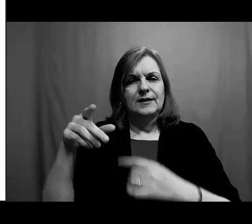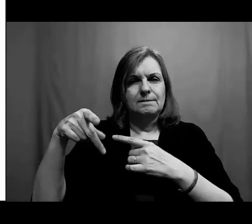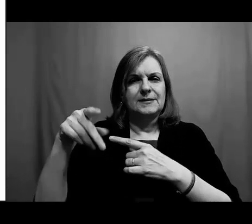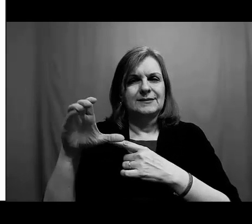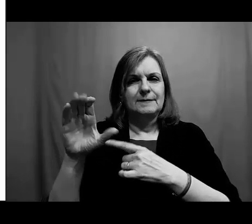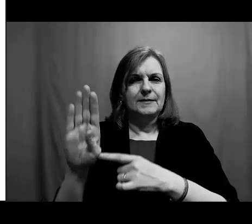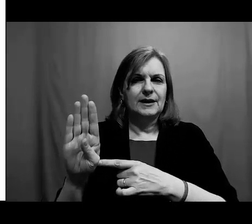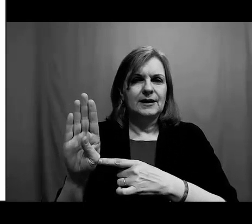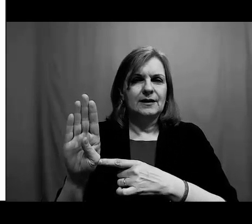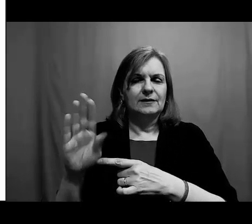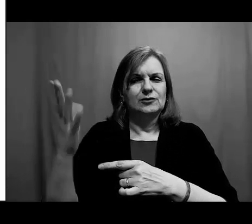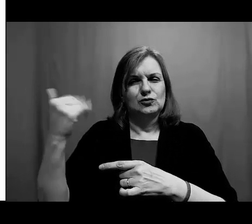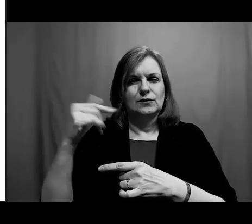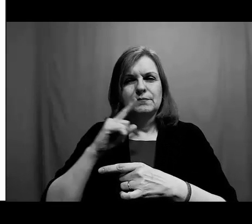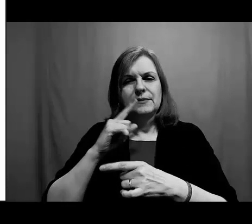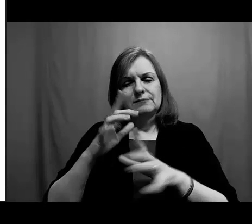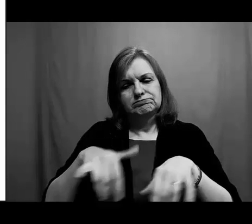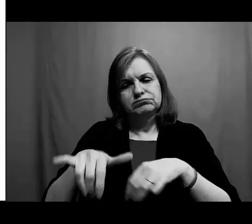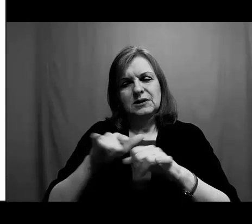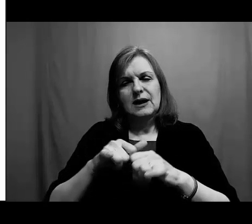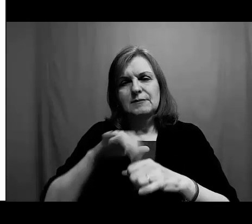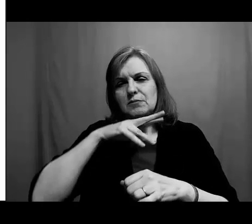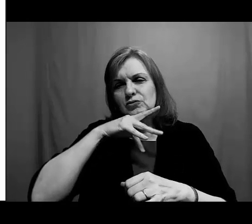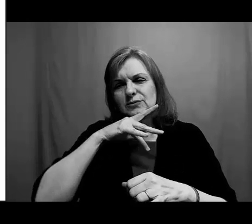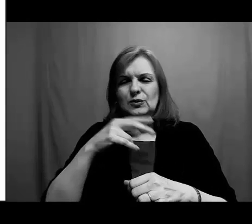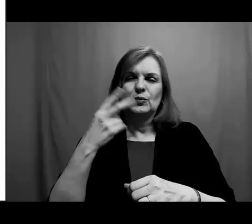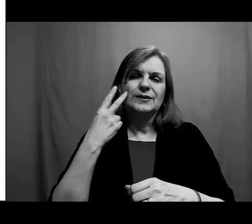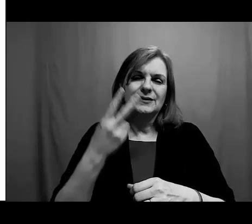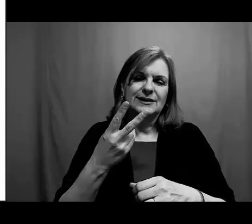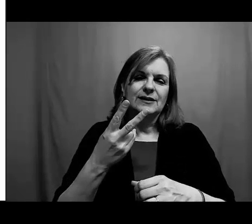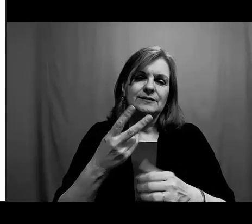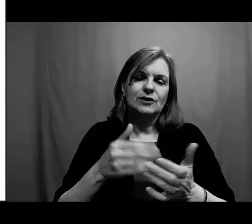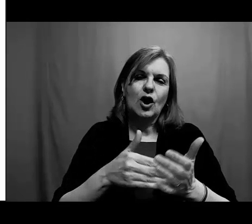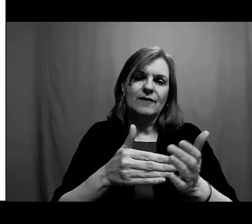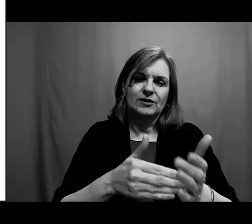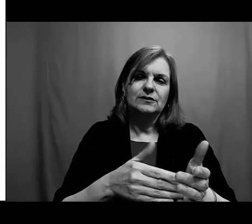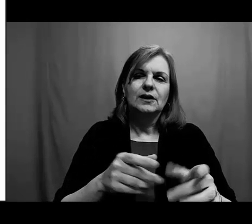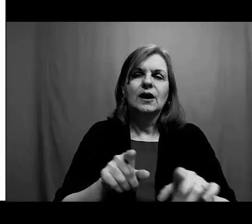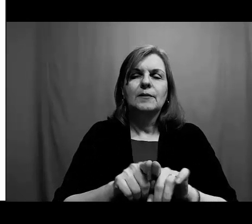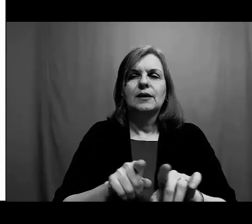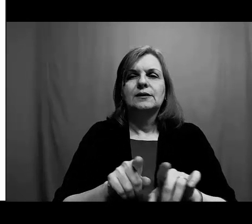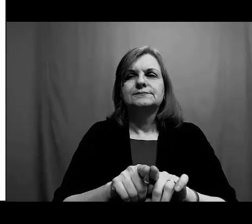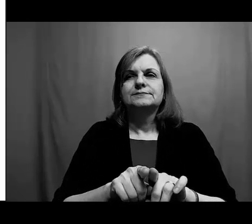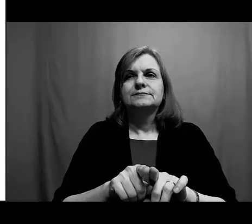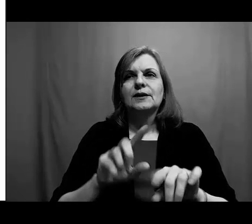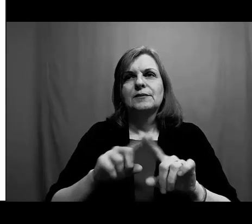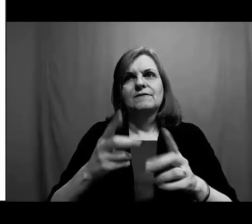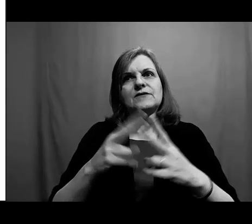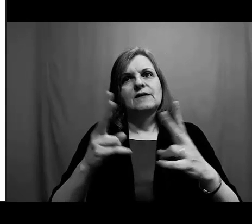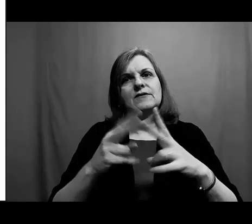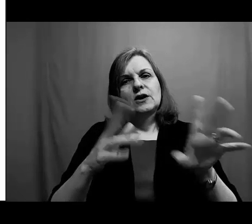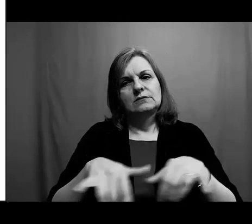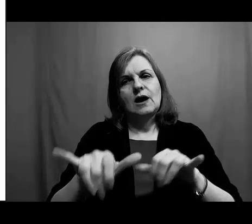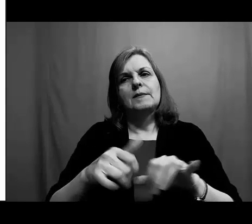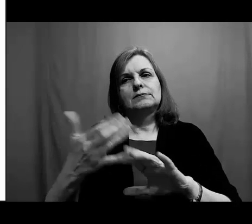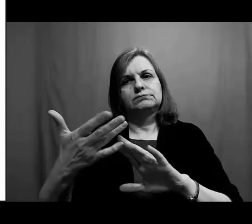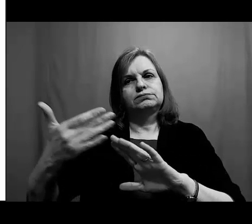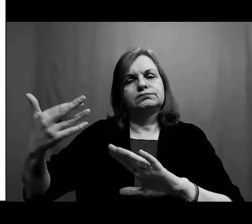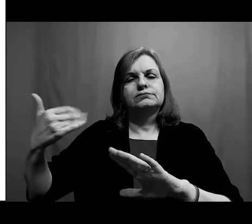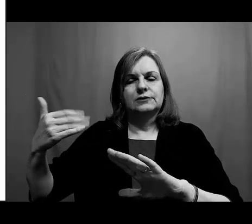PCBs were a common pollutant and we still see them quite a bit they were a very common pollutant